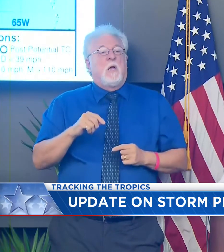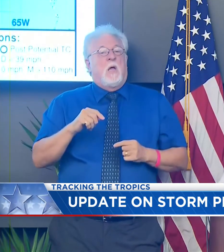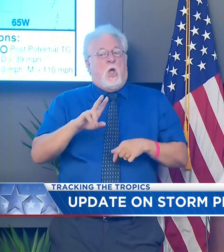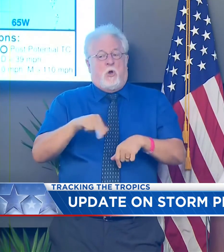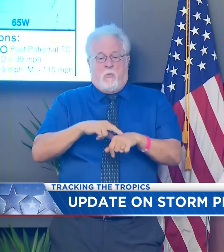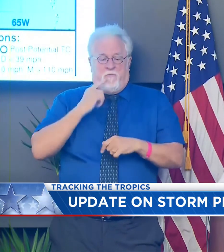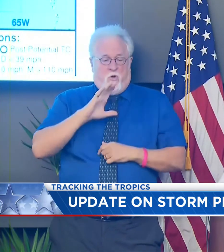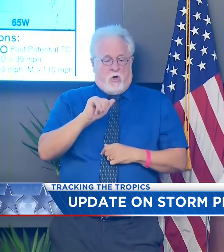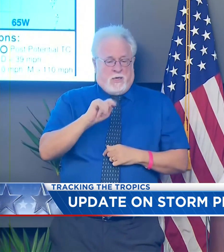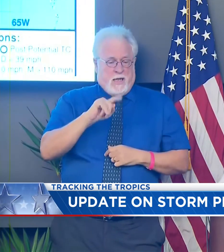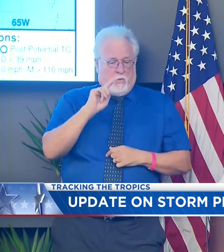OUT!